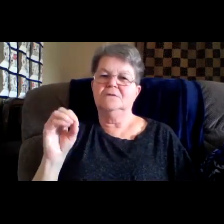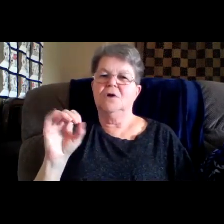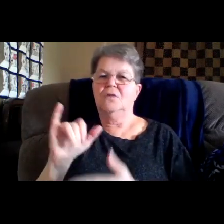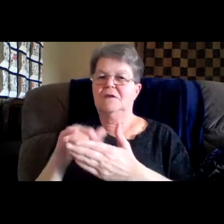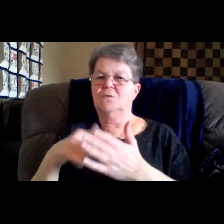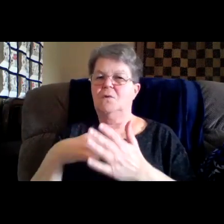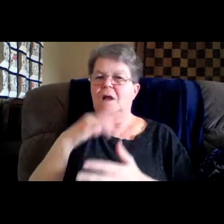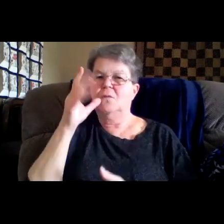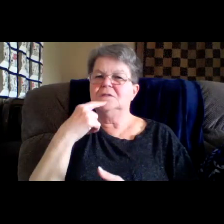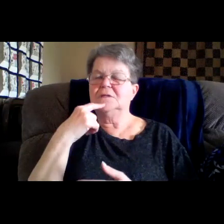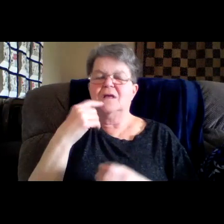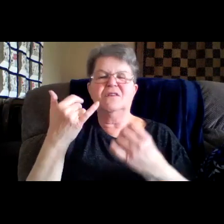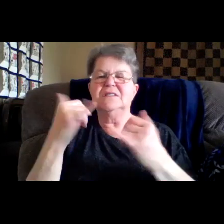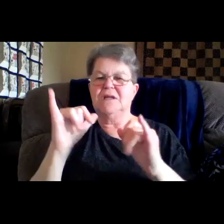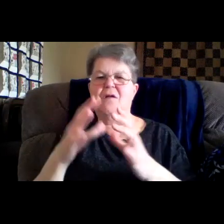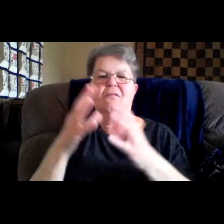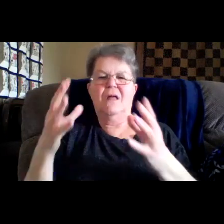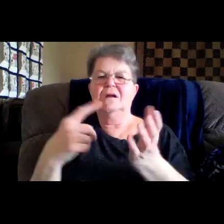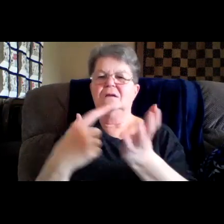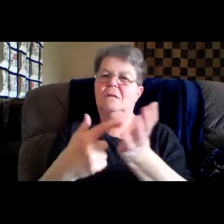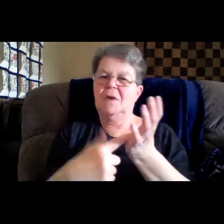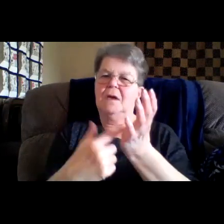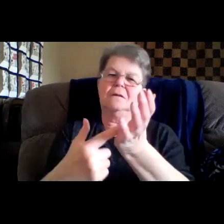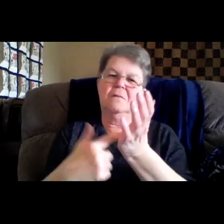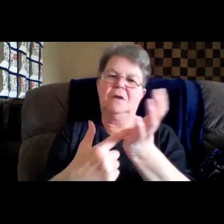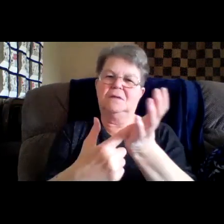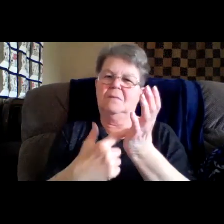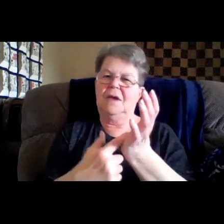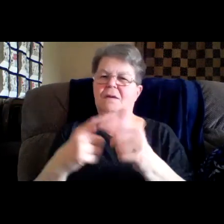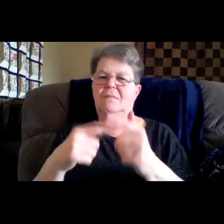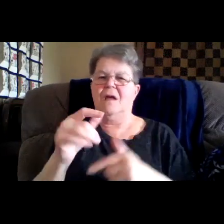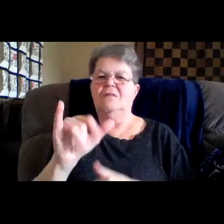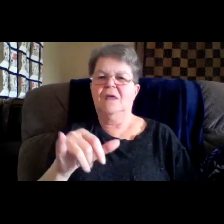You know, I think there's still a lot of debate going on. [Tina] Yeah, and I would just echo,